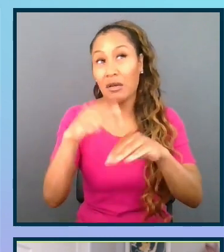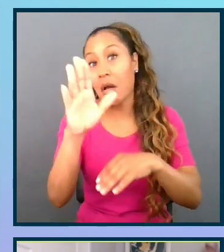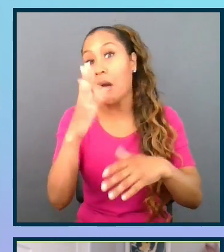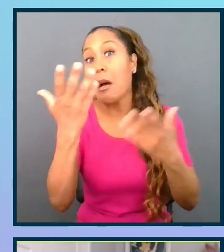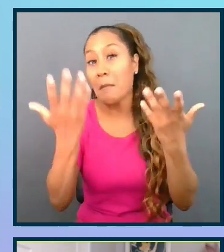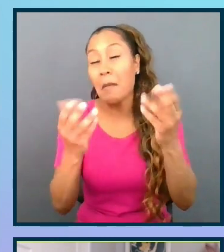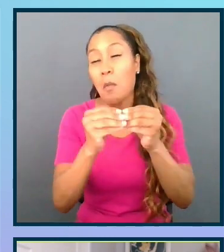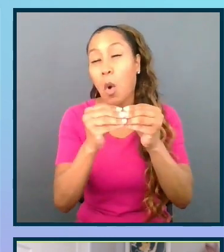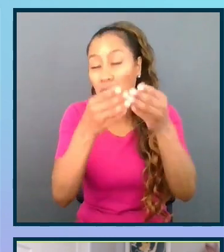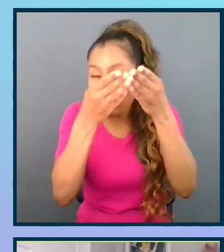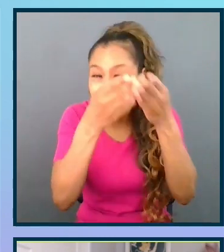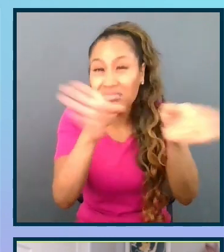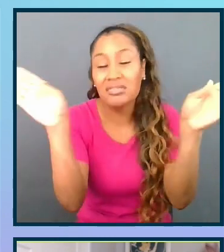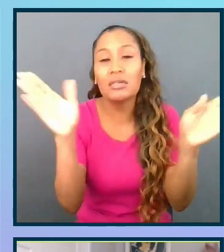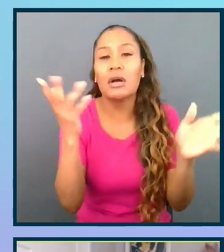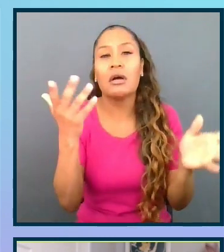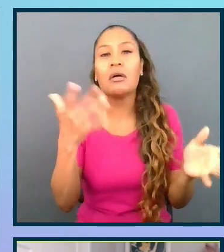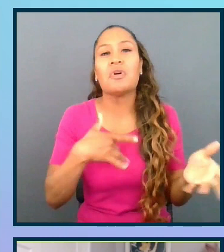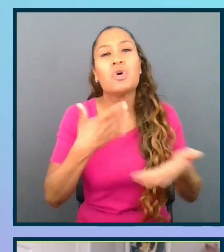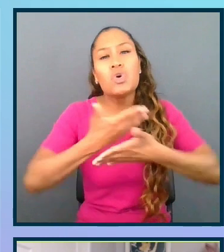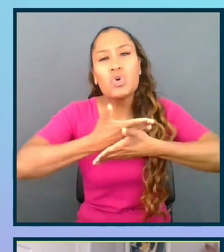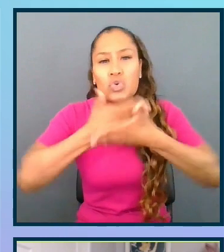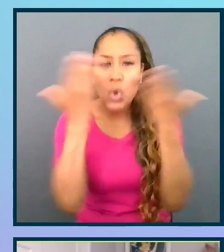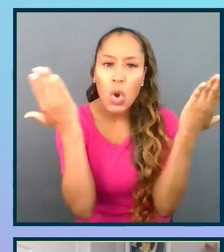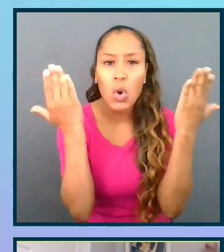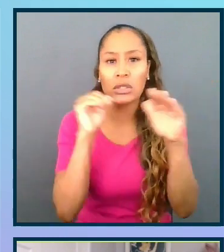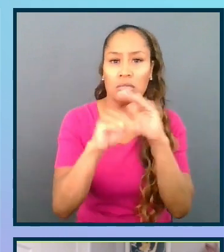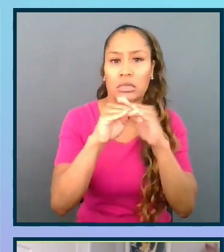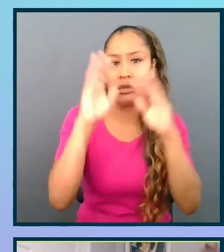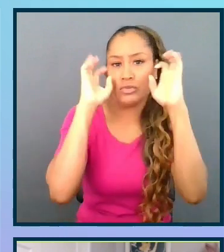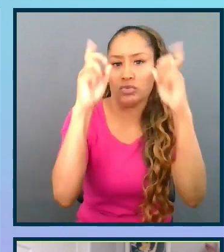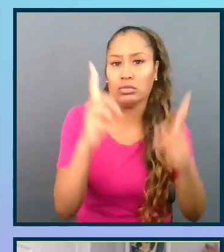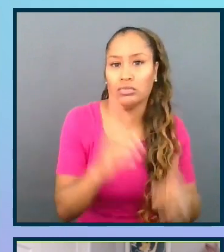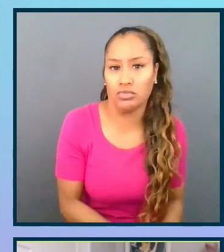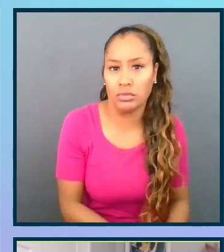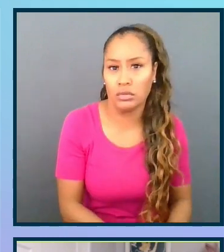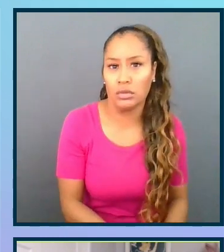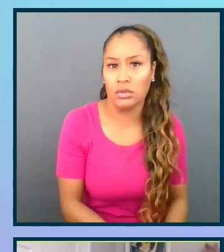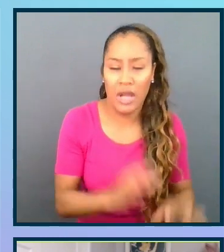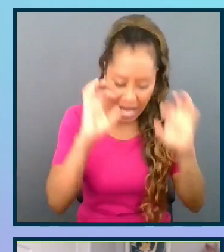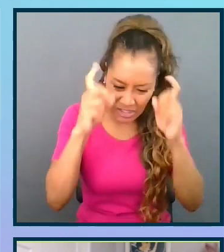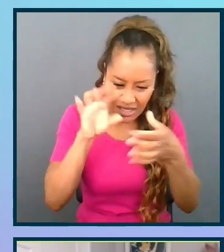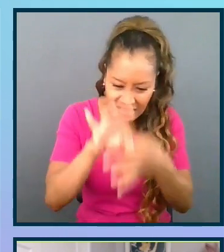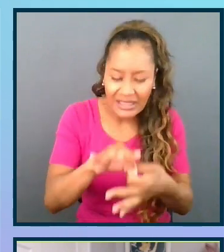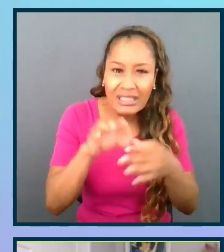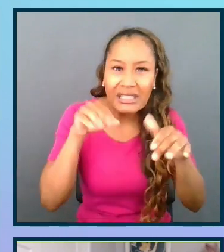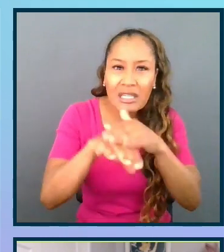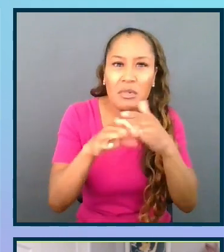felt they had no accessibility education. And those who did often said, they only had a little,